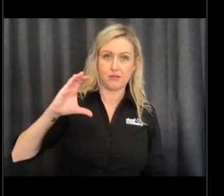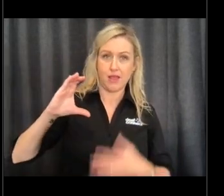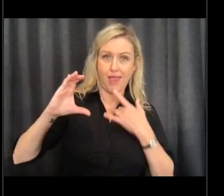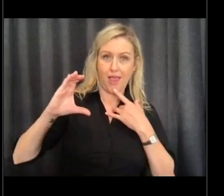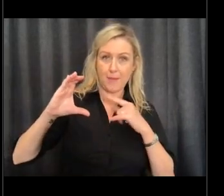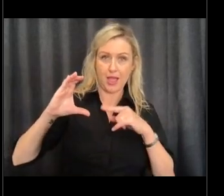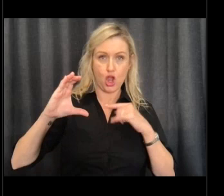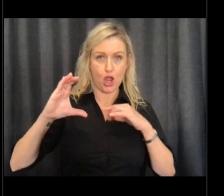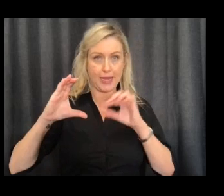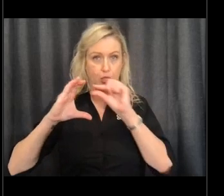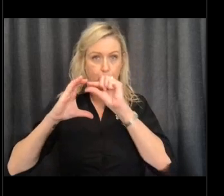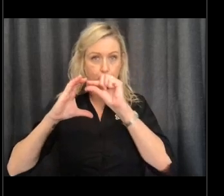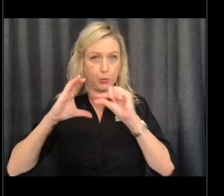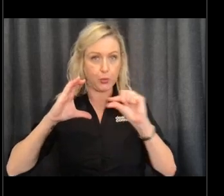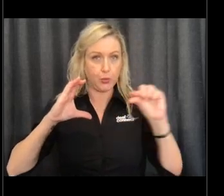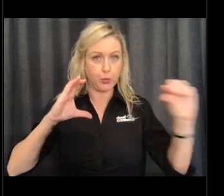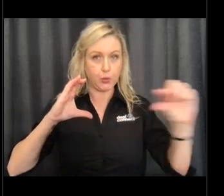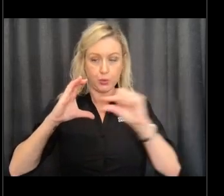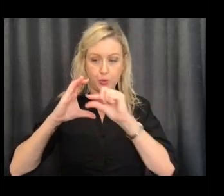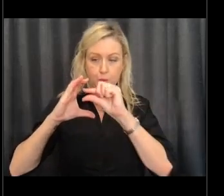or scope of work. Very rarely.